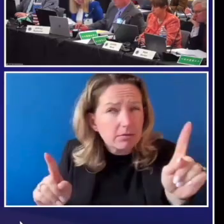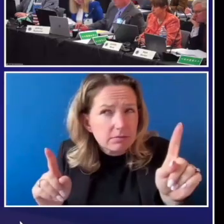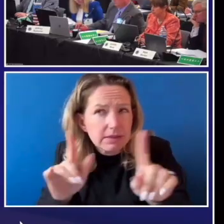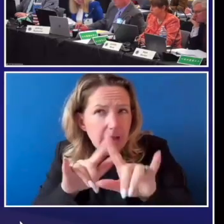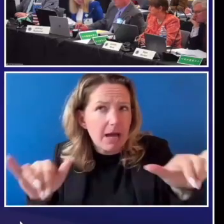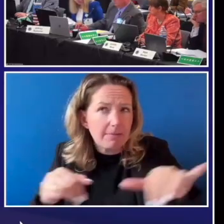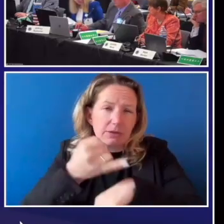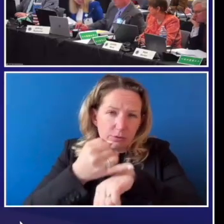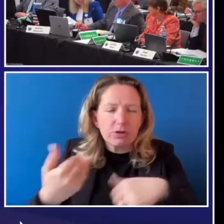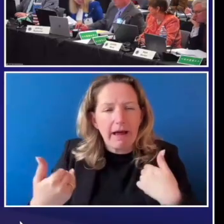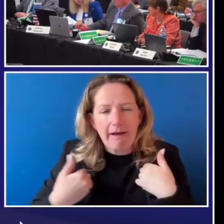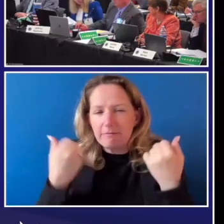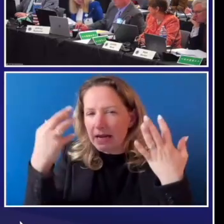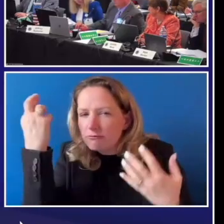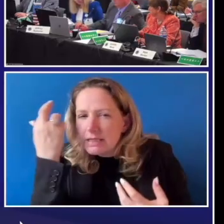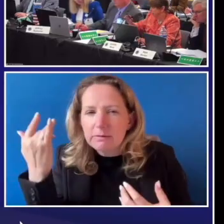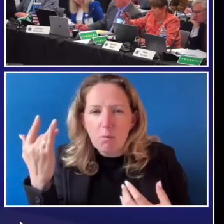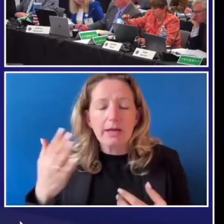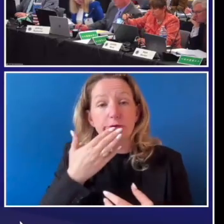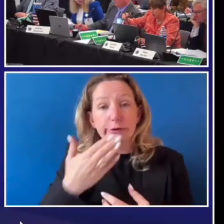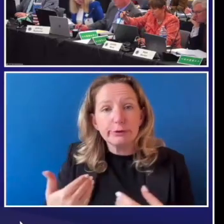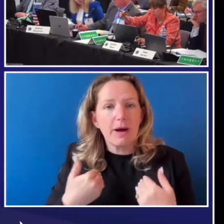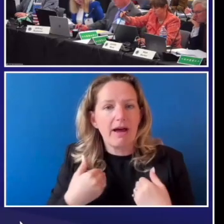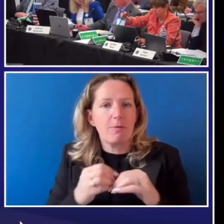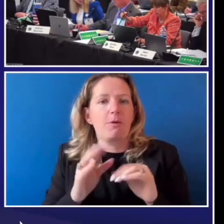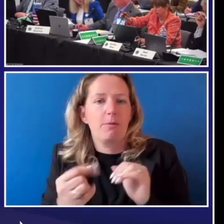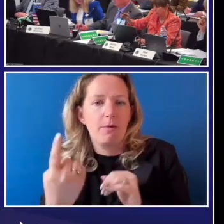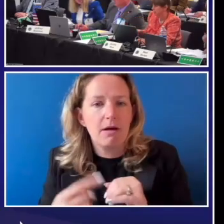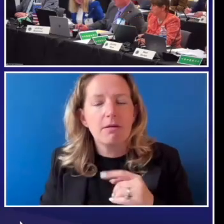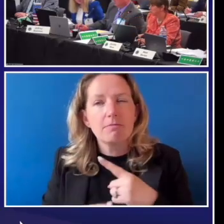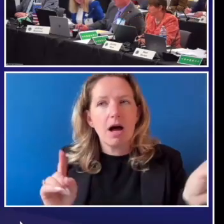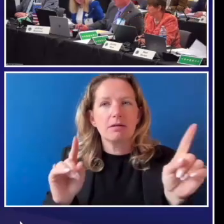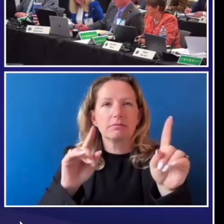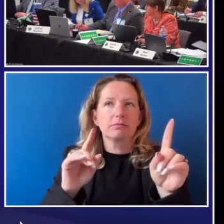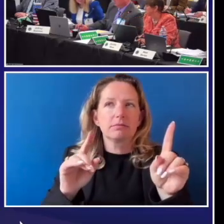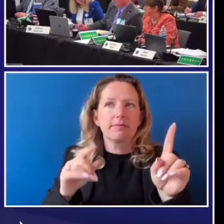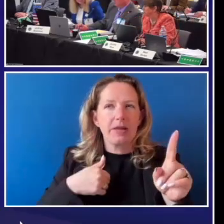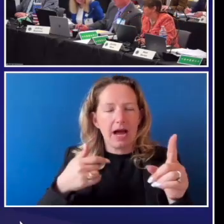with the same sort of language about, um, because I don't think, I do think that if one